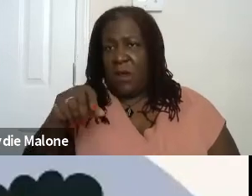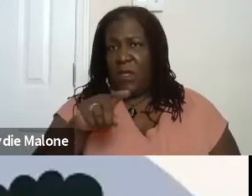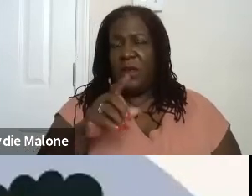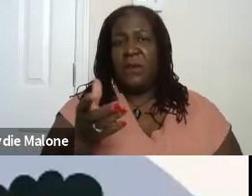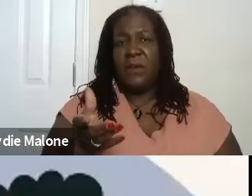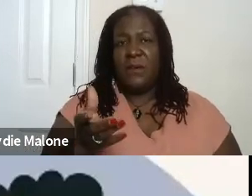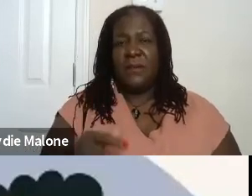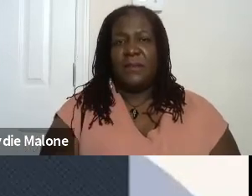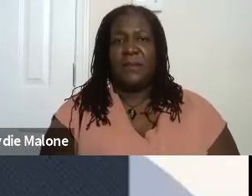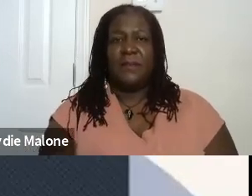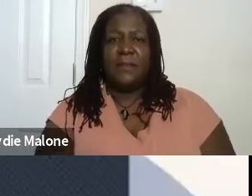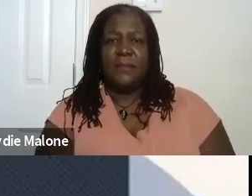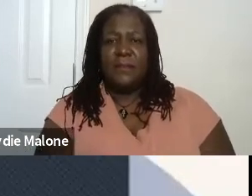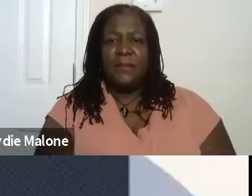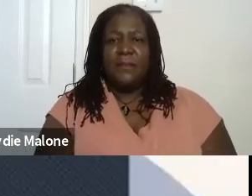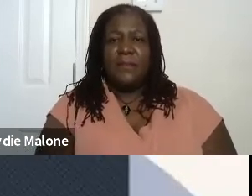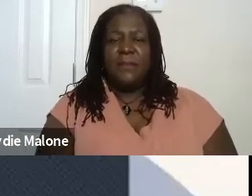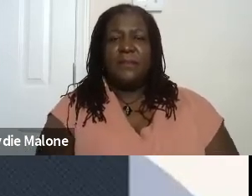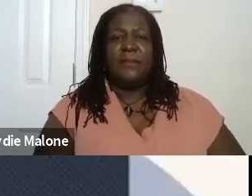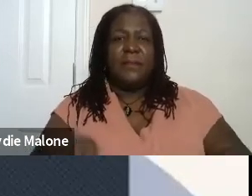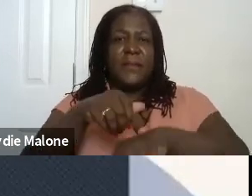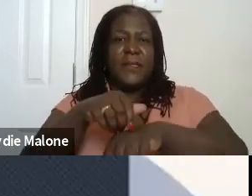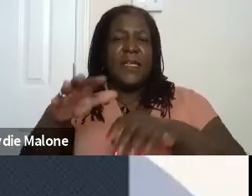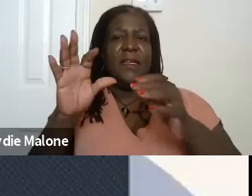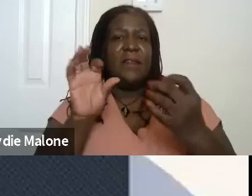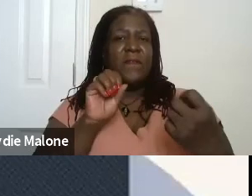any feedback or any suggestions, topics to cover.